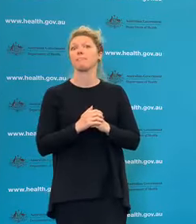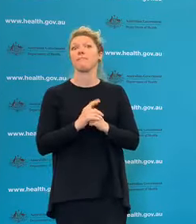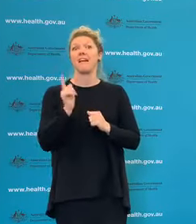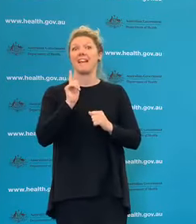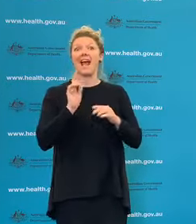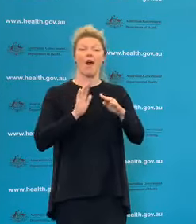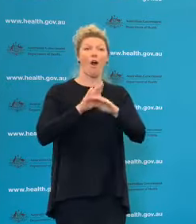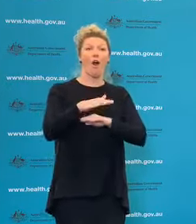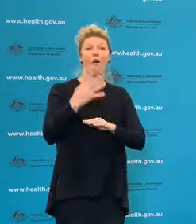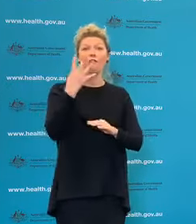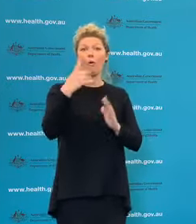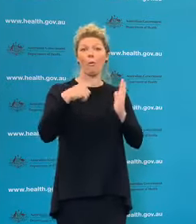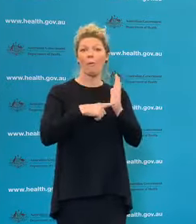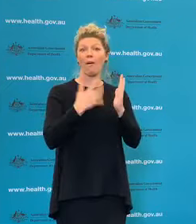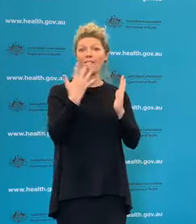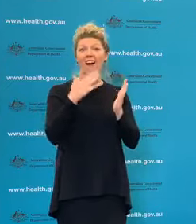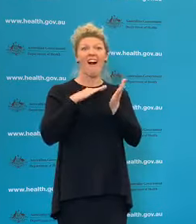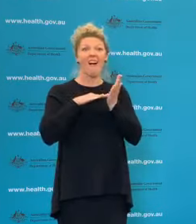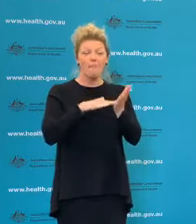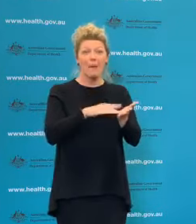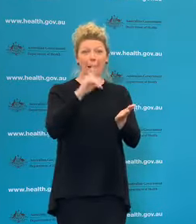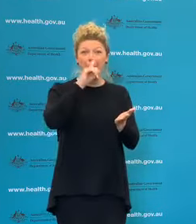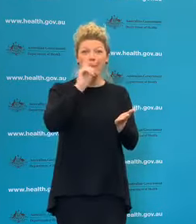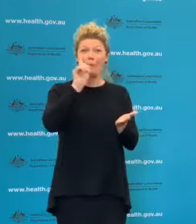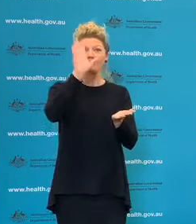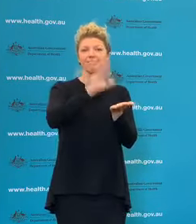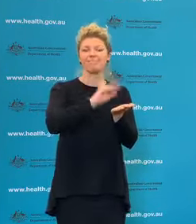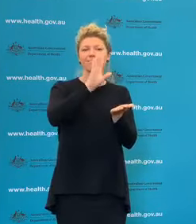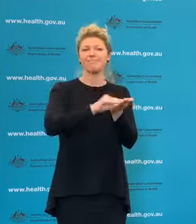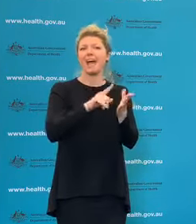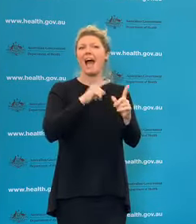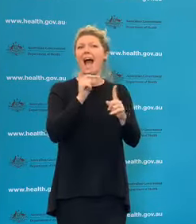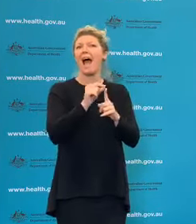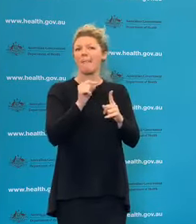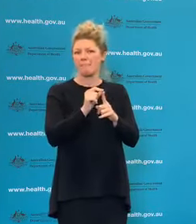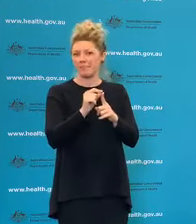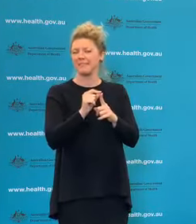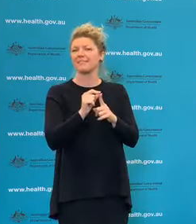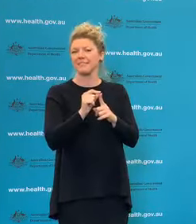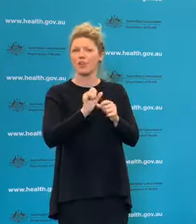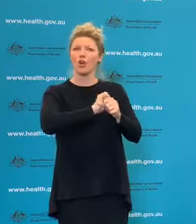downloads and registrations of the COVIDSafe app, and again, really